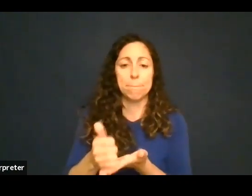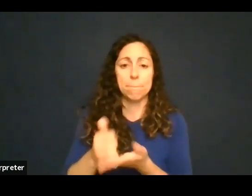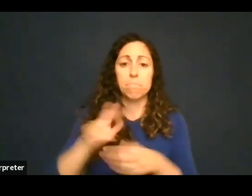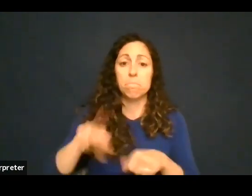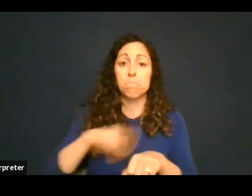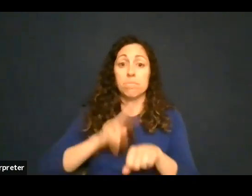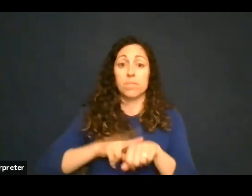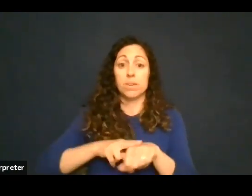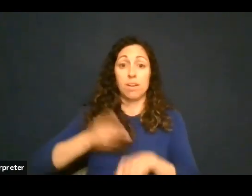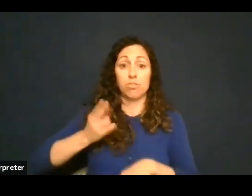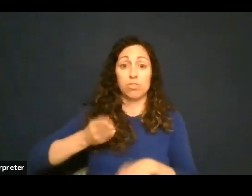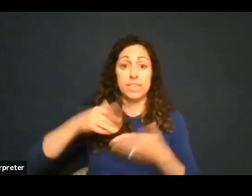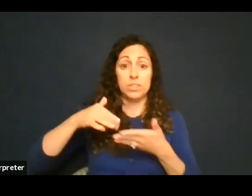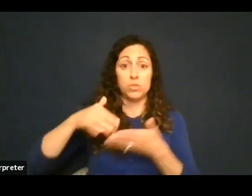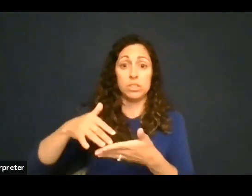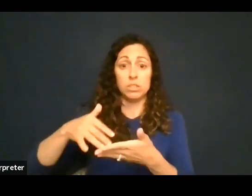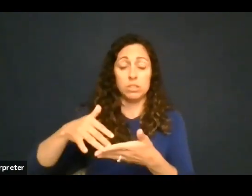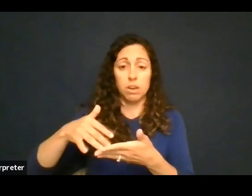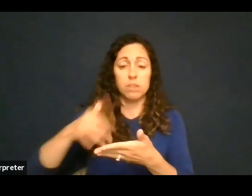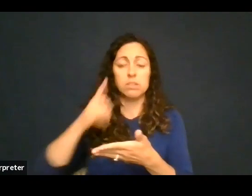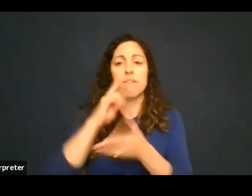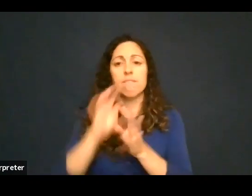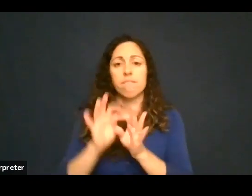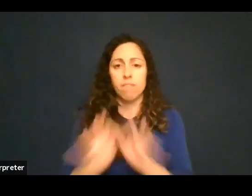of therapeutic development.